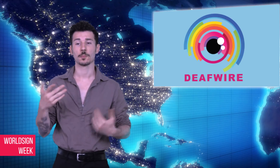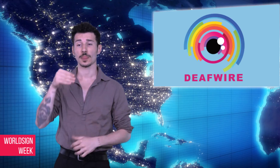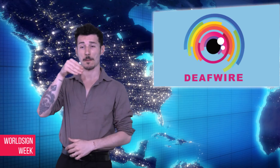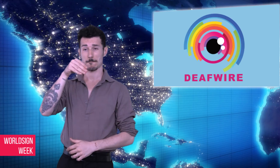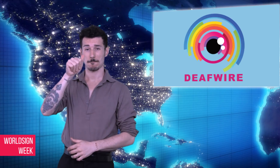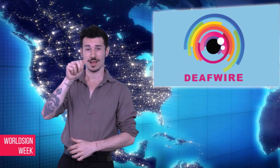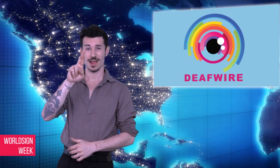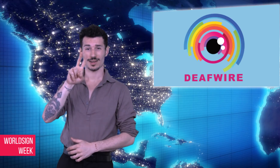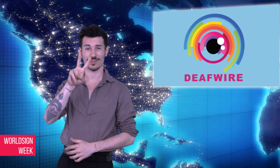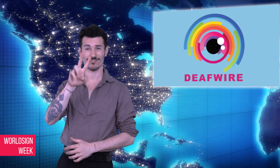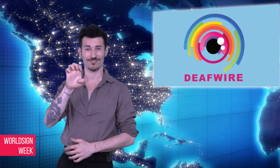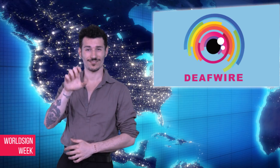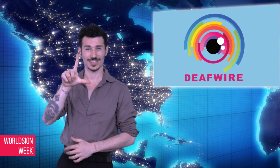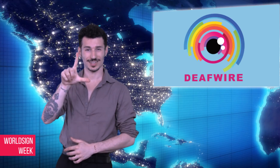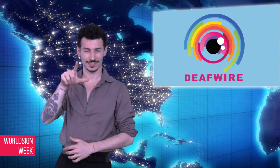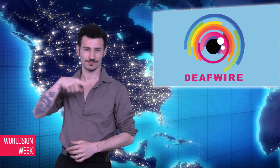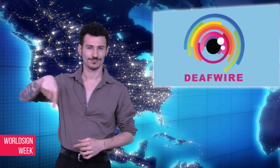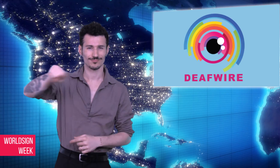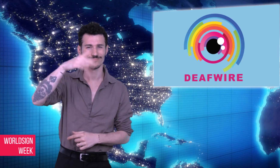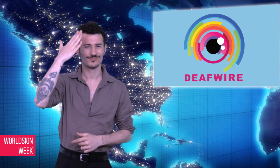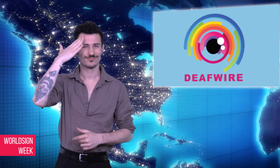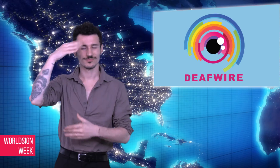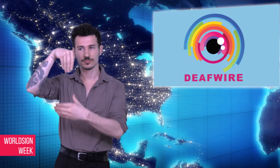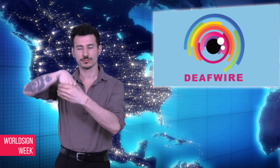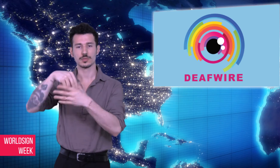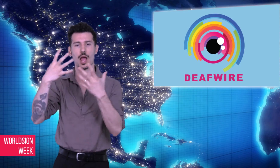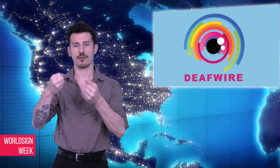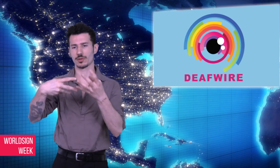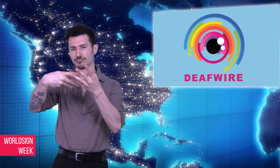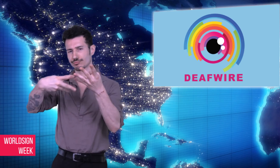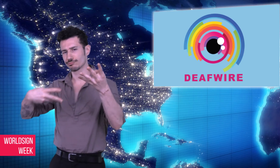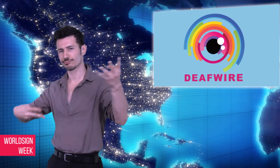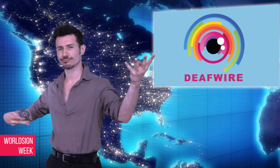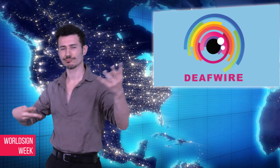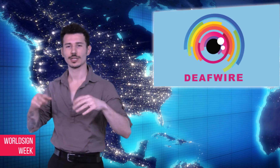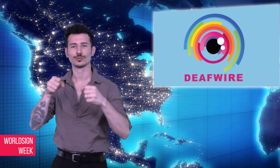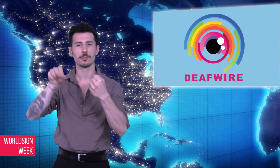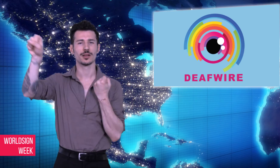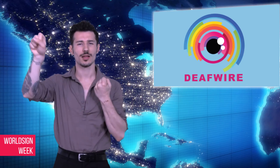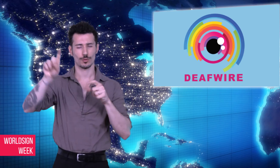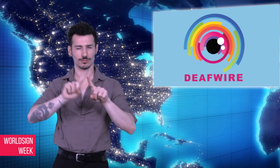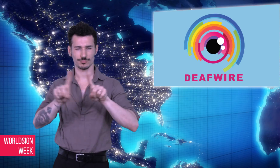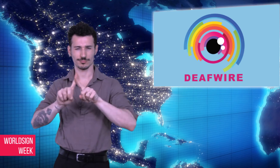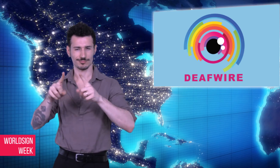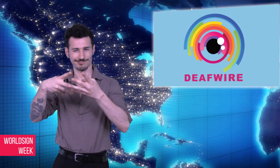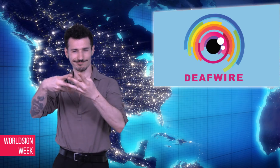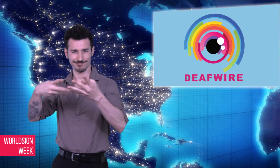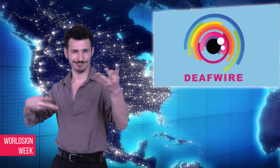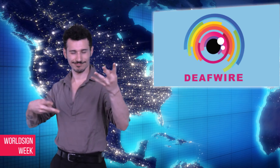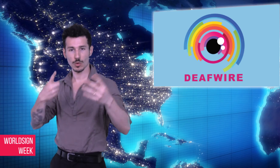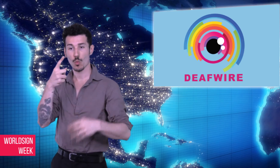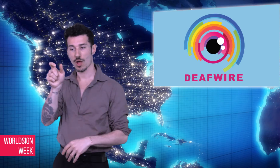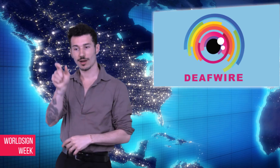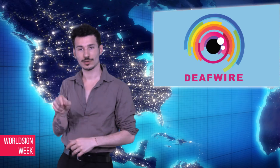racially or gender based diversity in its movies – they featured white